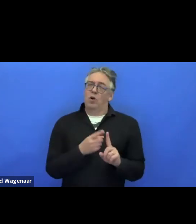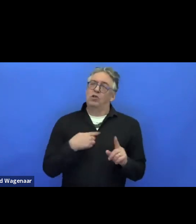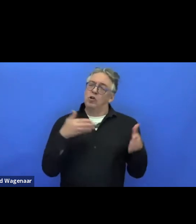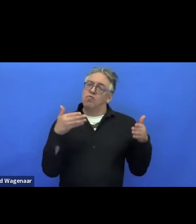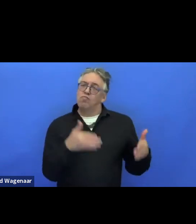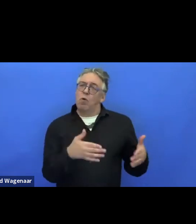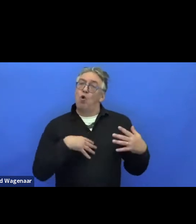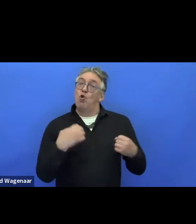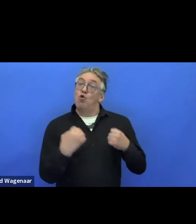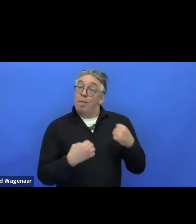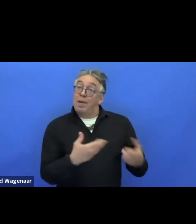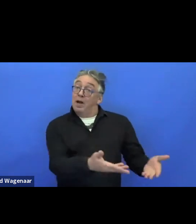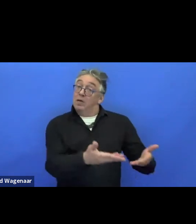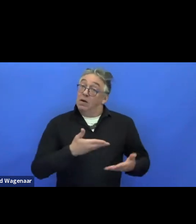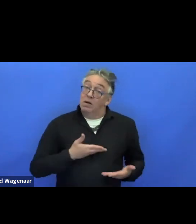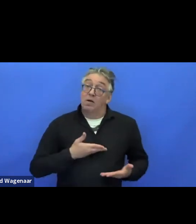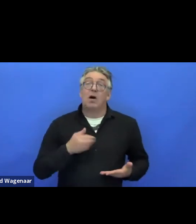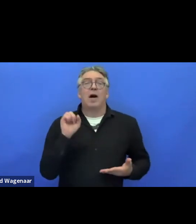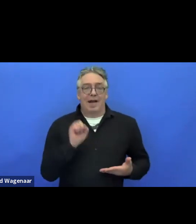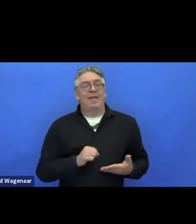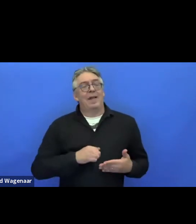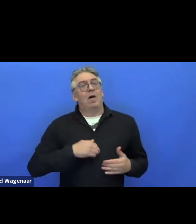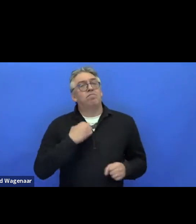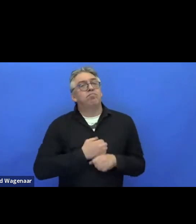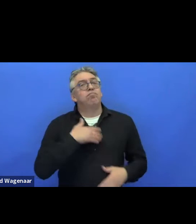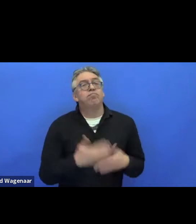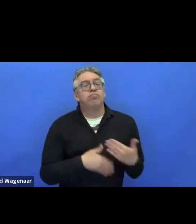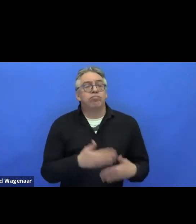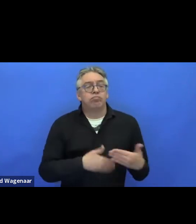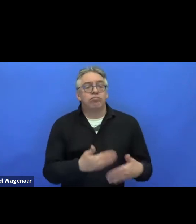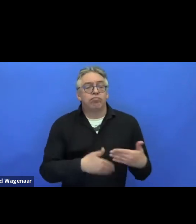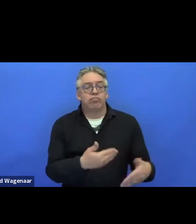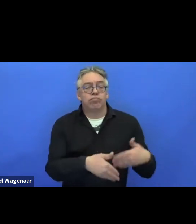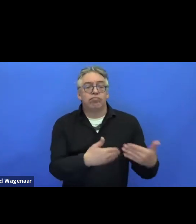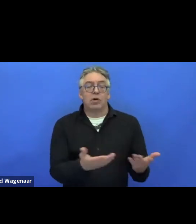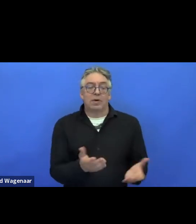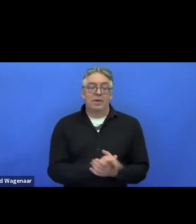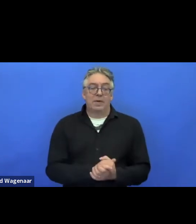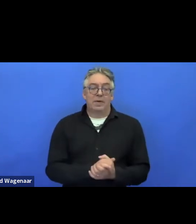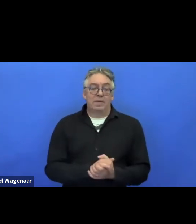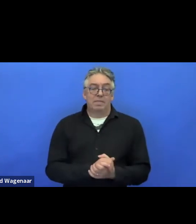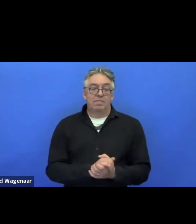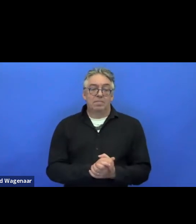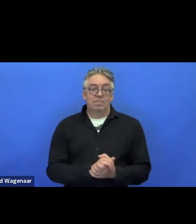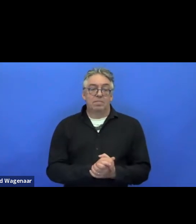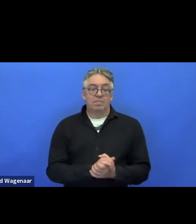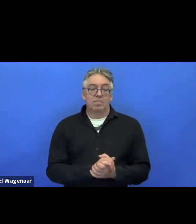you can go to the Ombudsman and hopefully, if everything is correct we'll deal with the complaint and there are many,